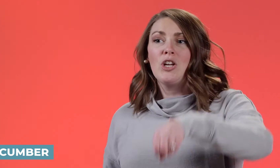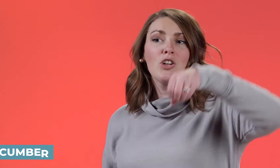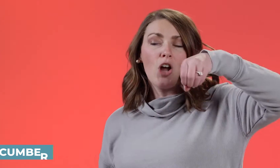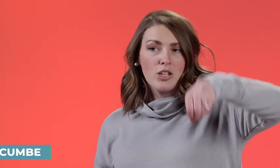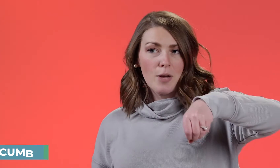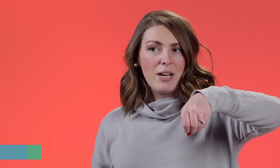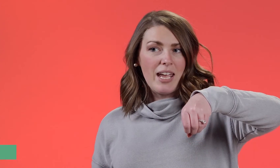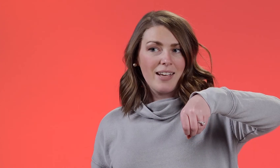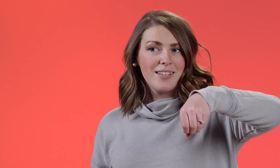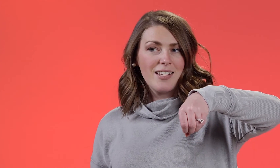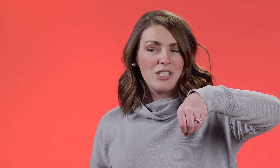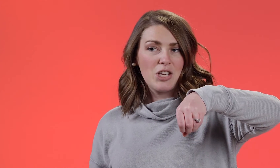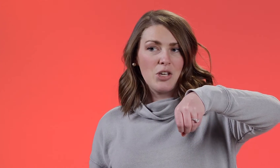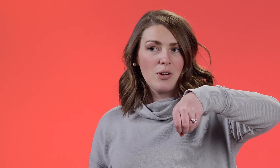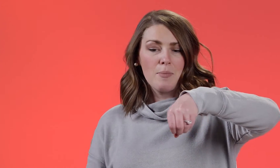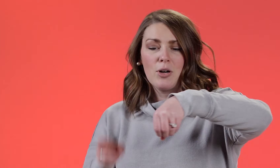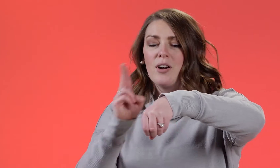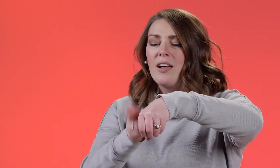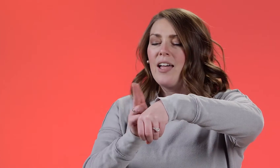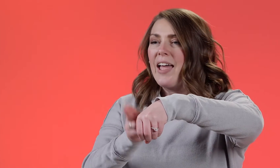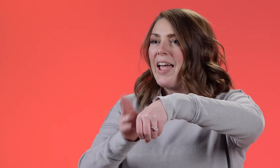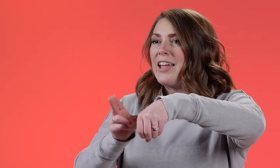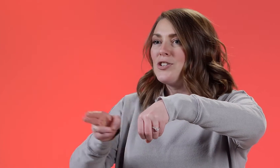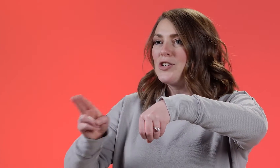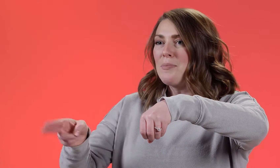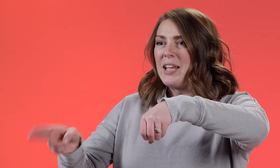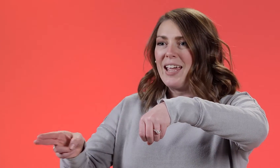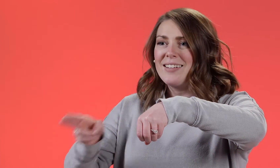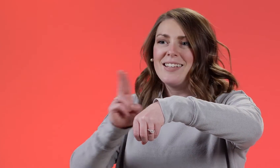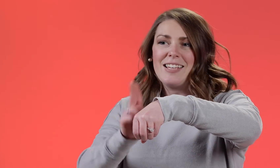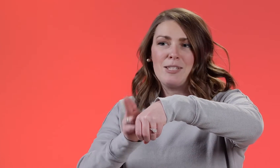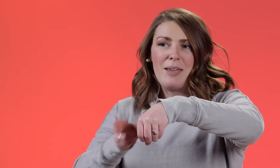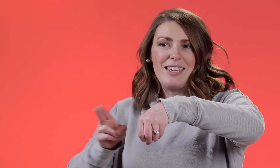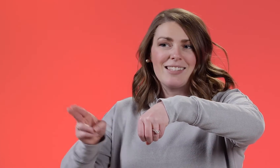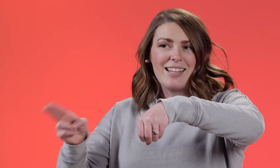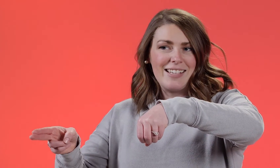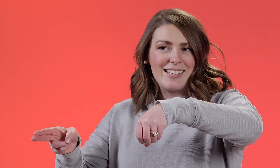Your non-dominant hand is the cucumber and your dominant hand is making slices.